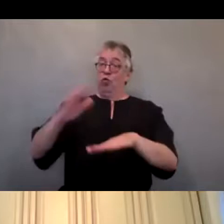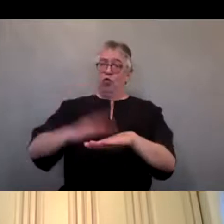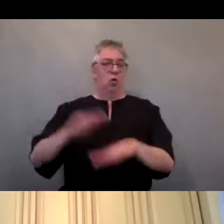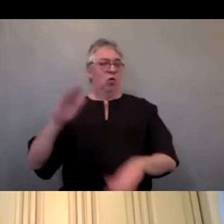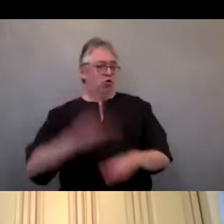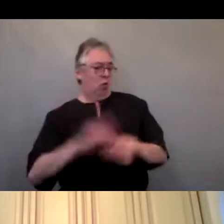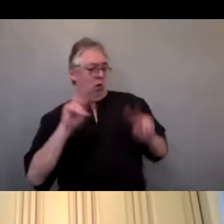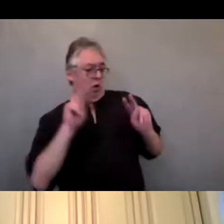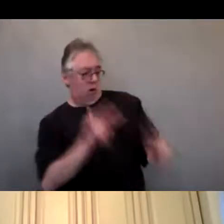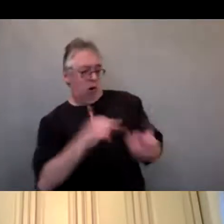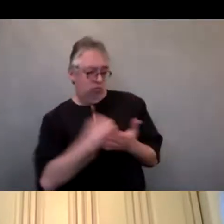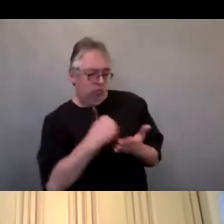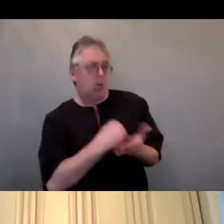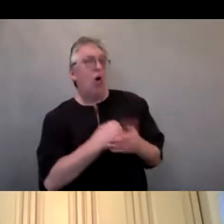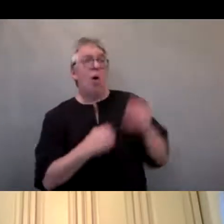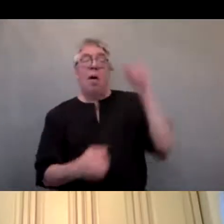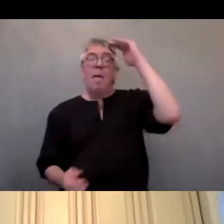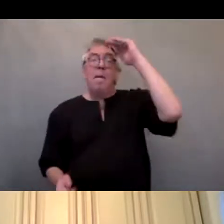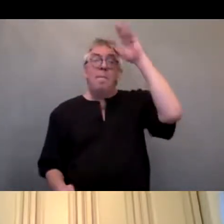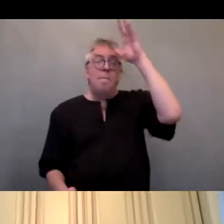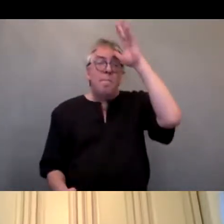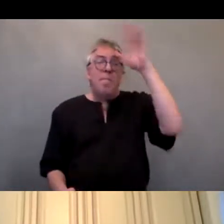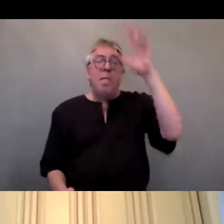gets rehabilitation. It's part of the package. They work with the parents,